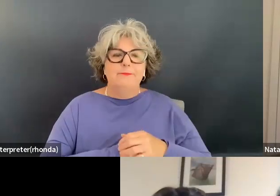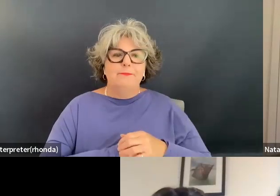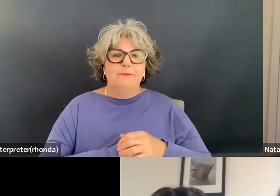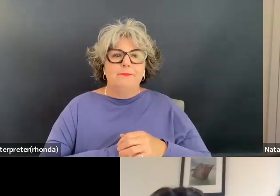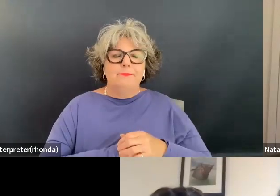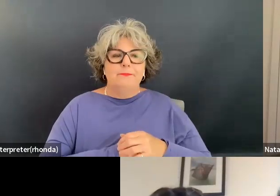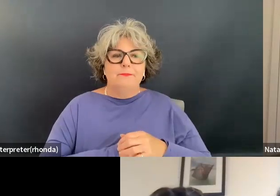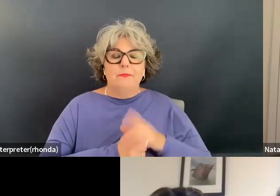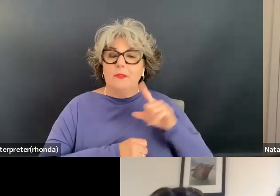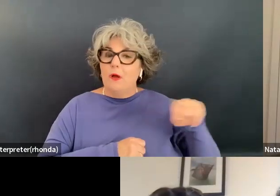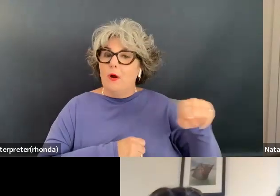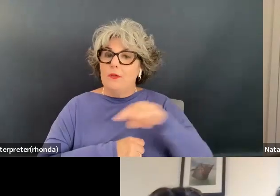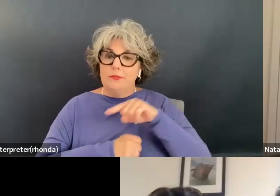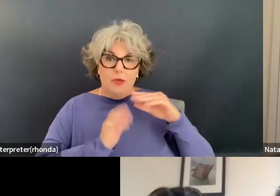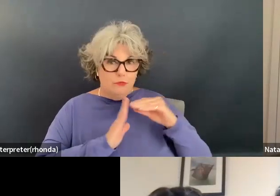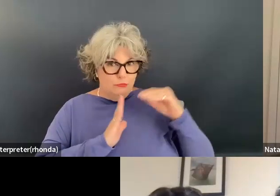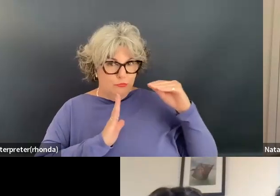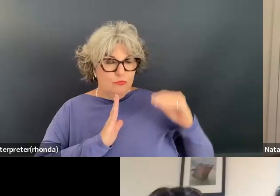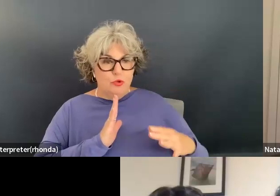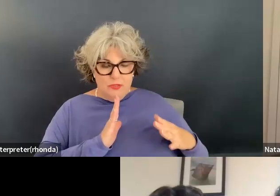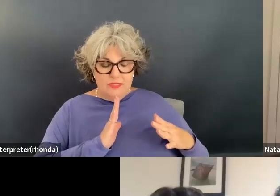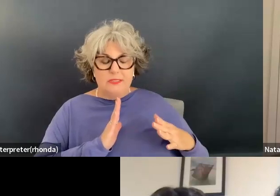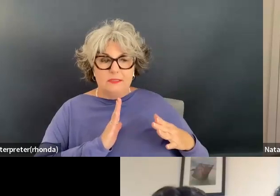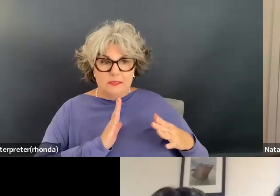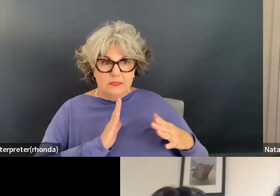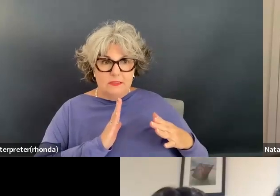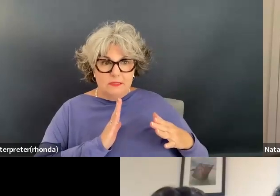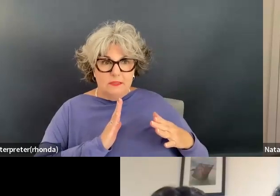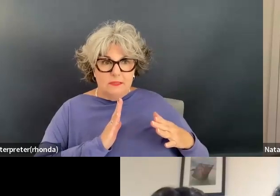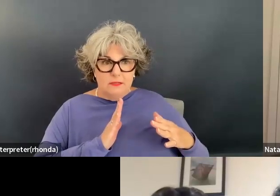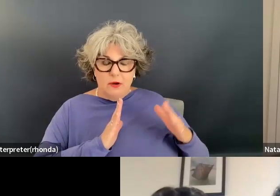"Are they challenging those ideals at such a young age?